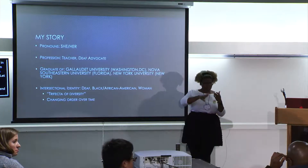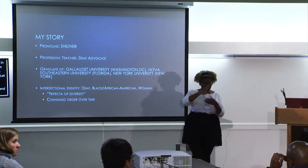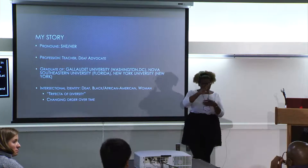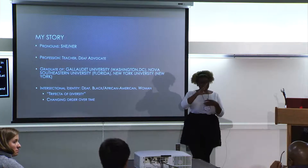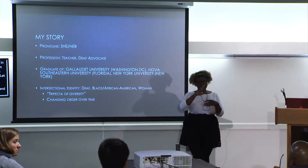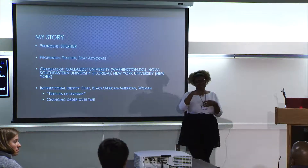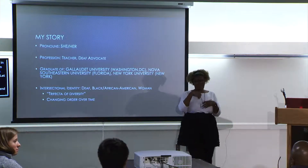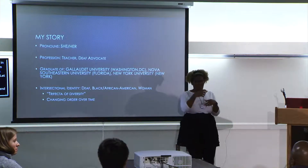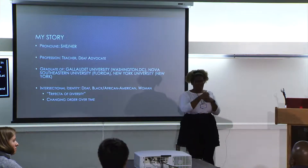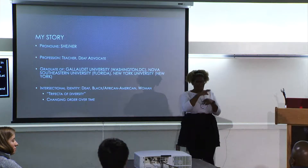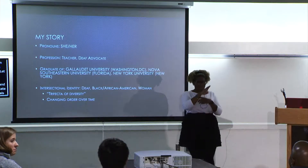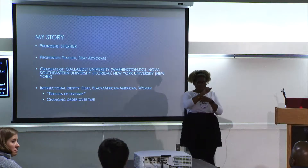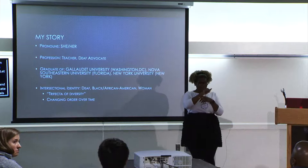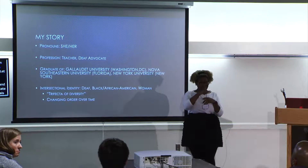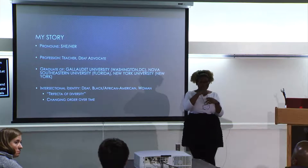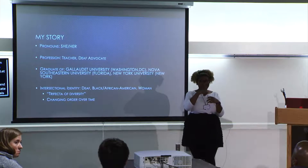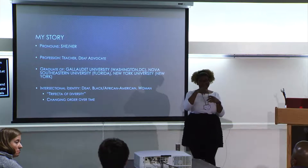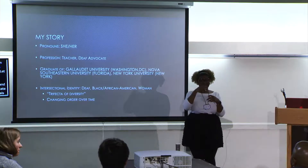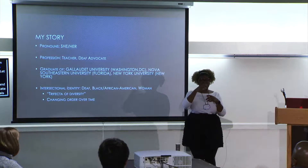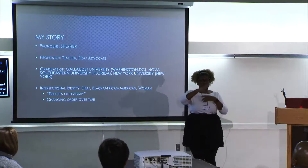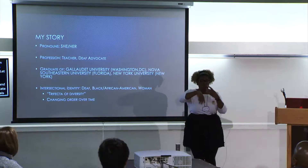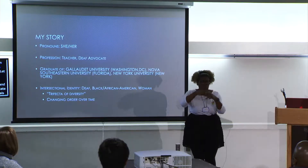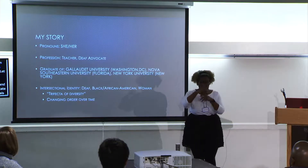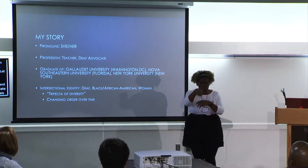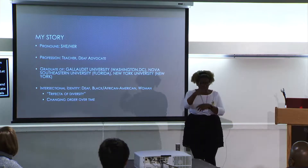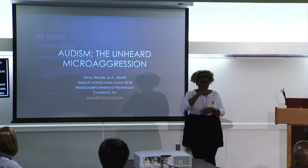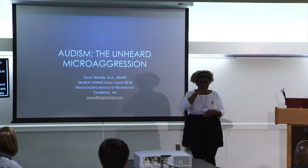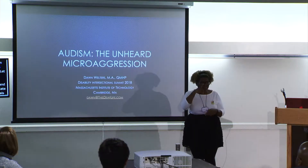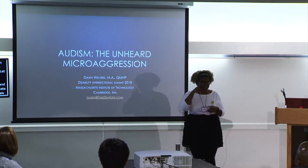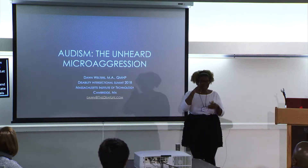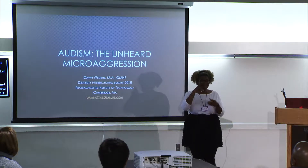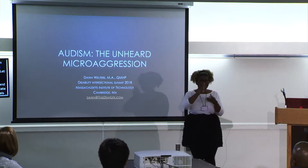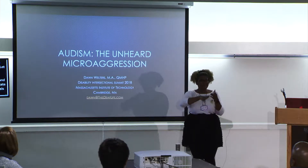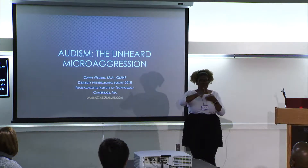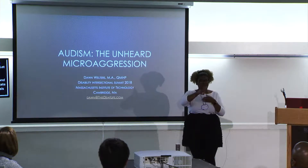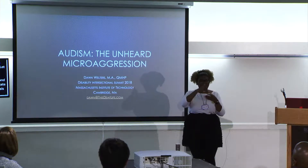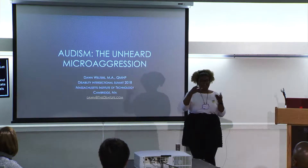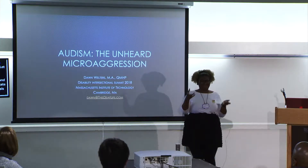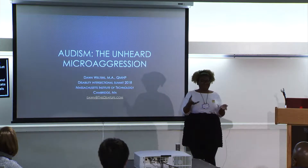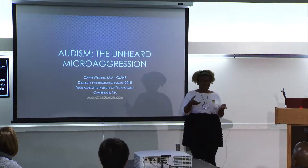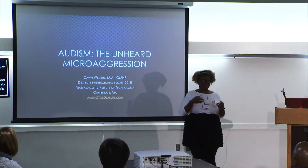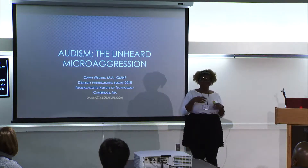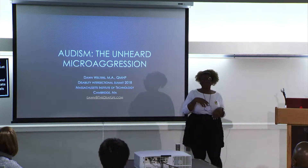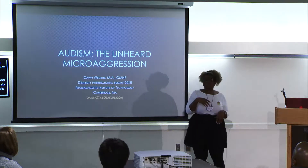I graduated from Gallaudet University. I have a bachelor's degree from there.